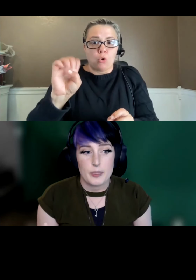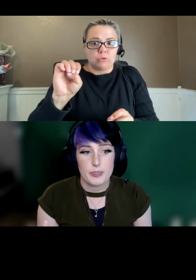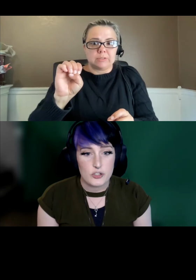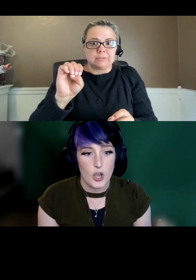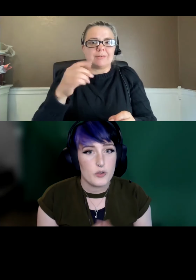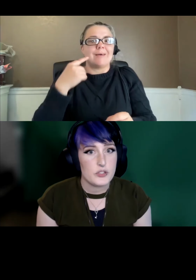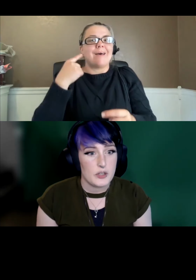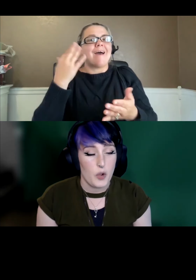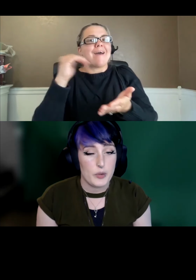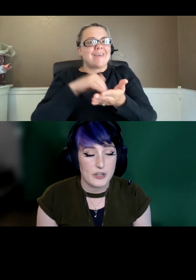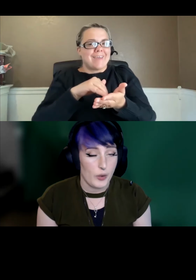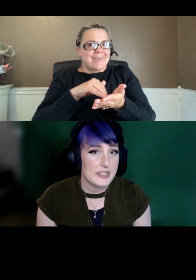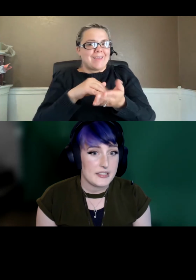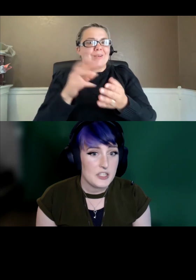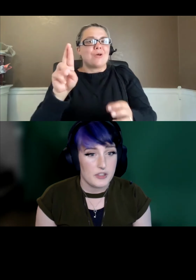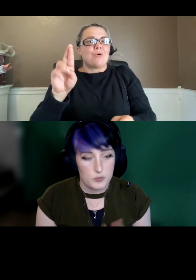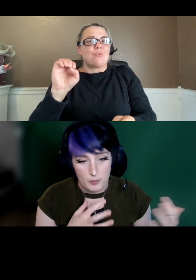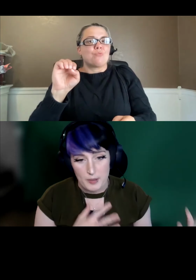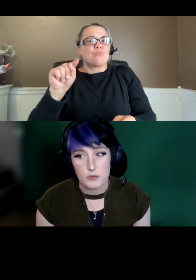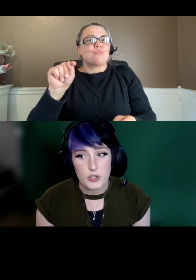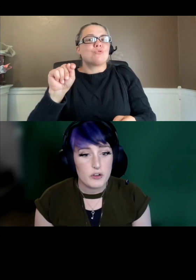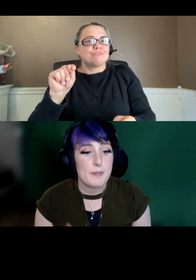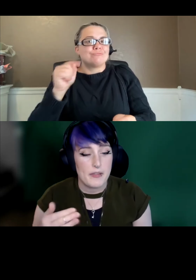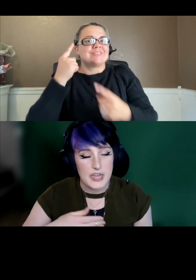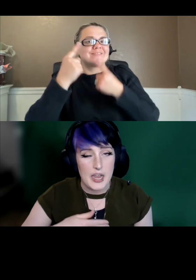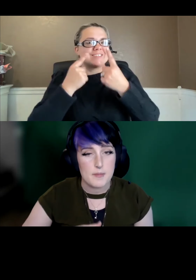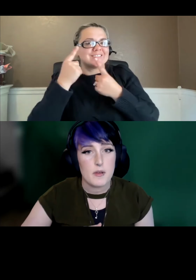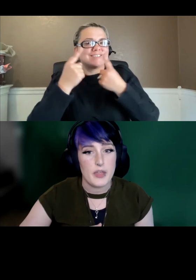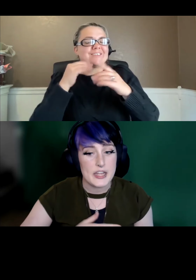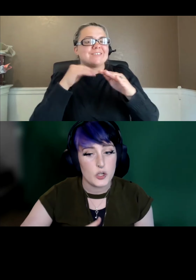this shows, you know, we had great success with this when we moved over and by the time they